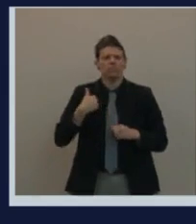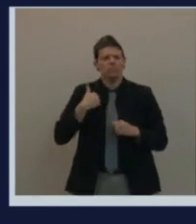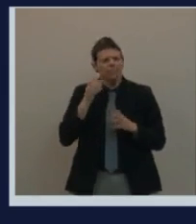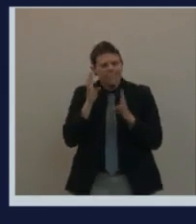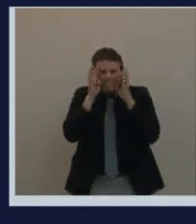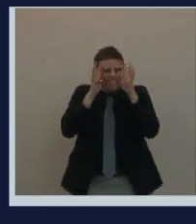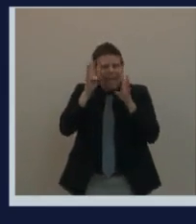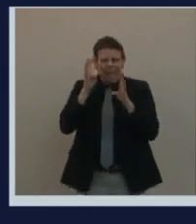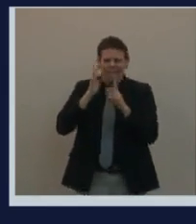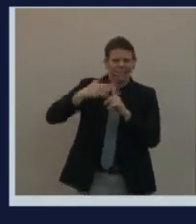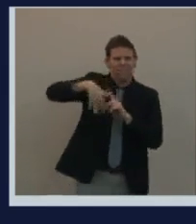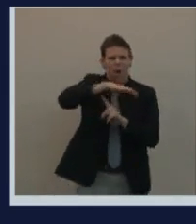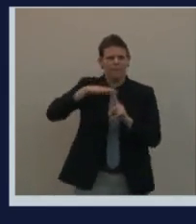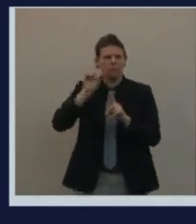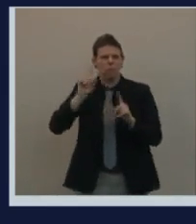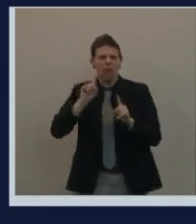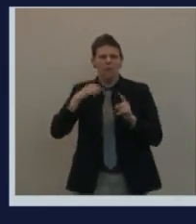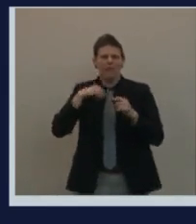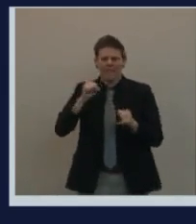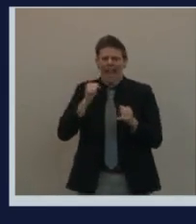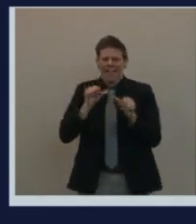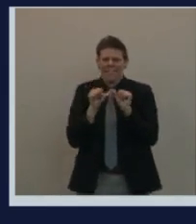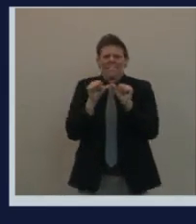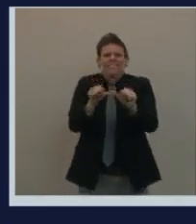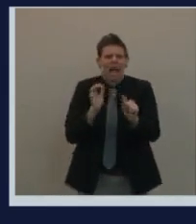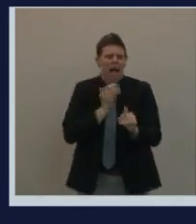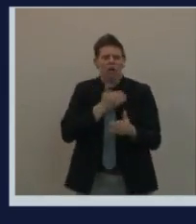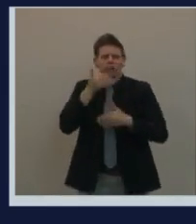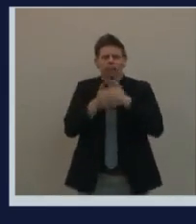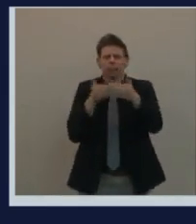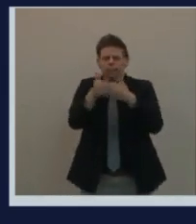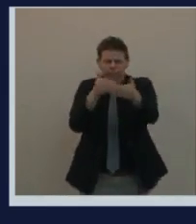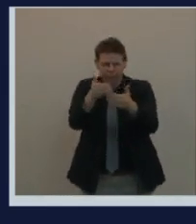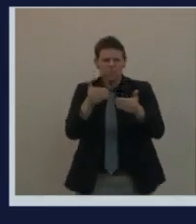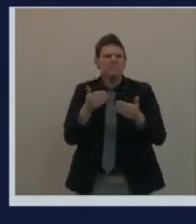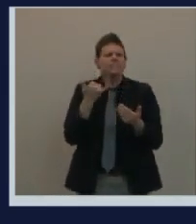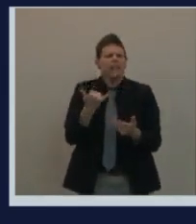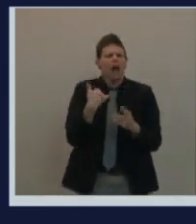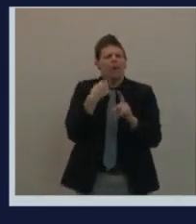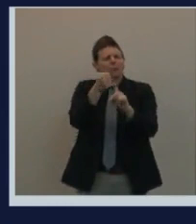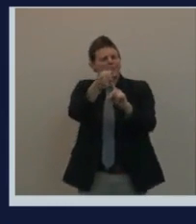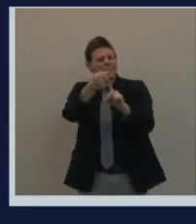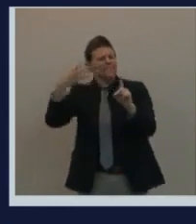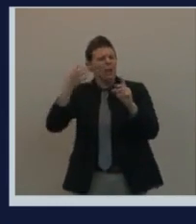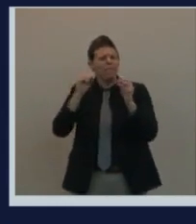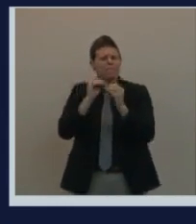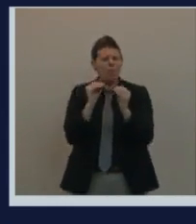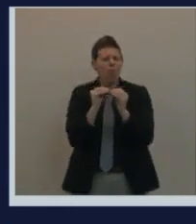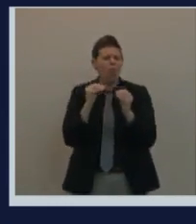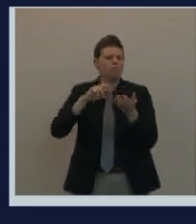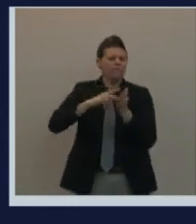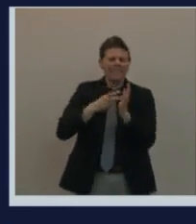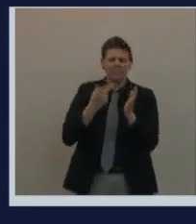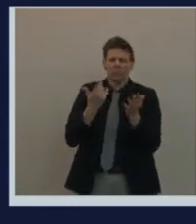WE CAN TAKE THAT ALL THE WAY BACK TO MARCH 15. WE ARE CREATING AN ENVIRONMENT WHERE THERE IS AN AUTO ADJUDICATION.